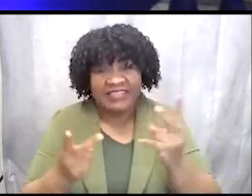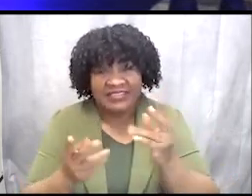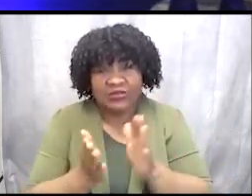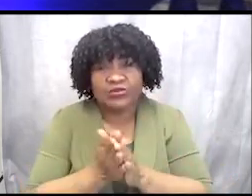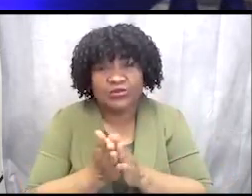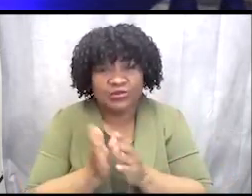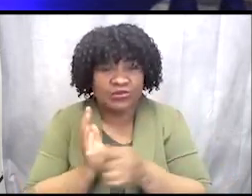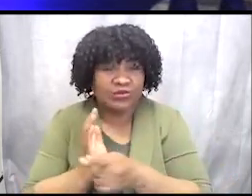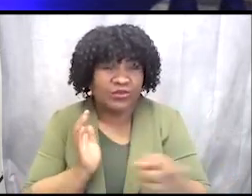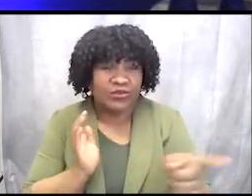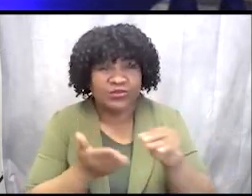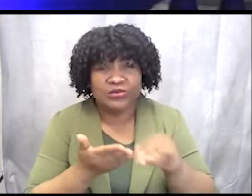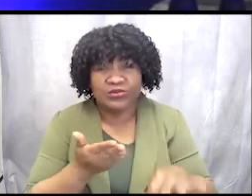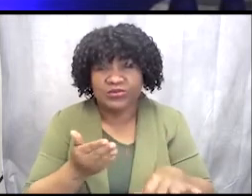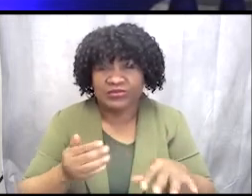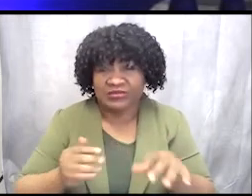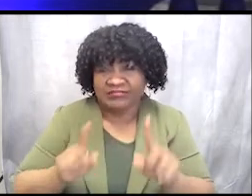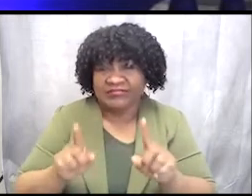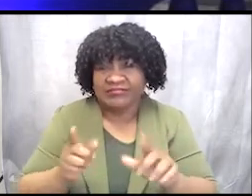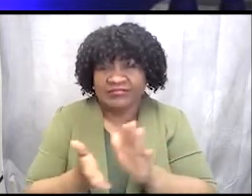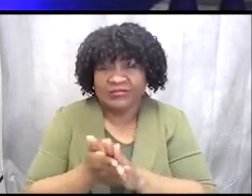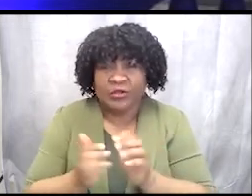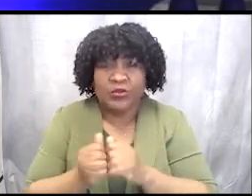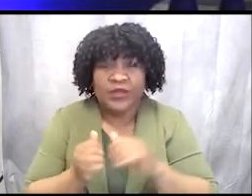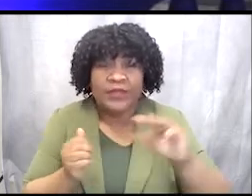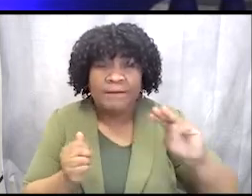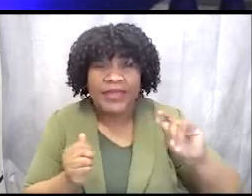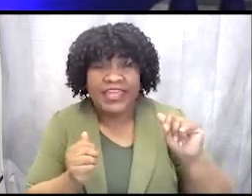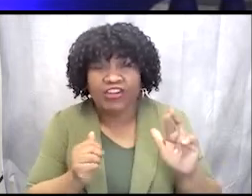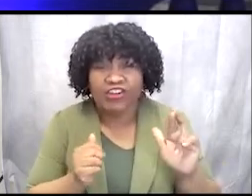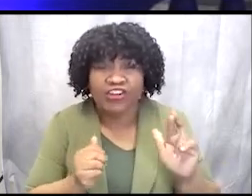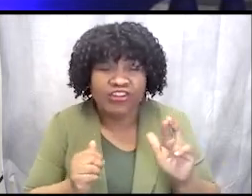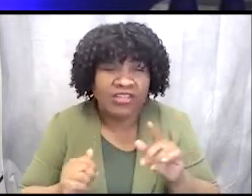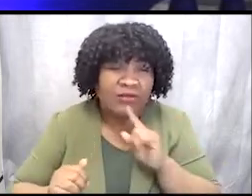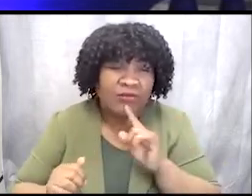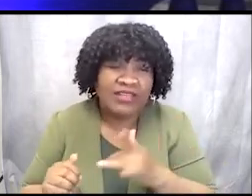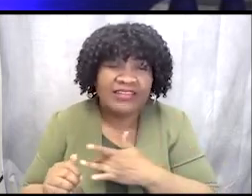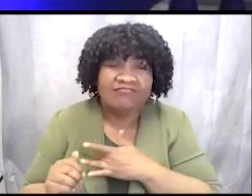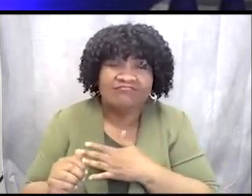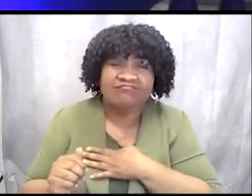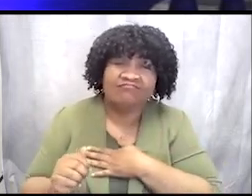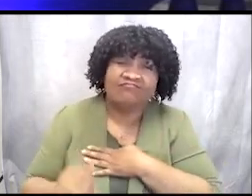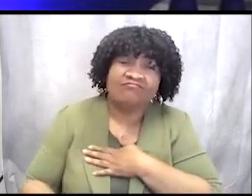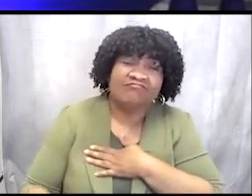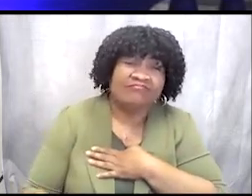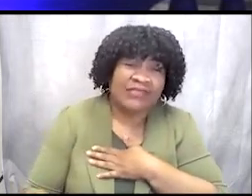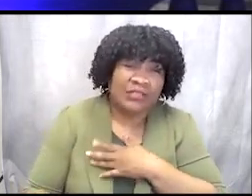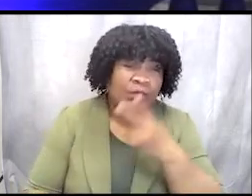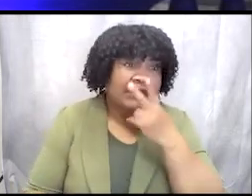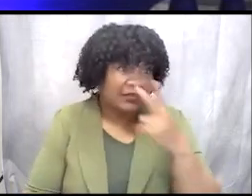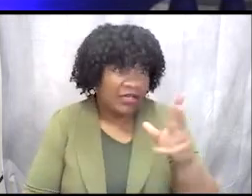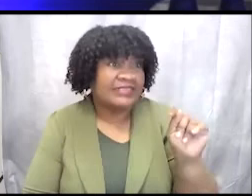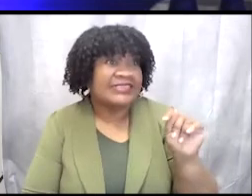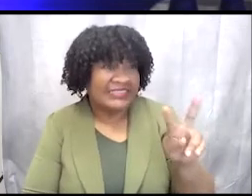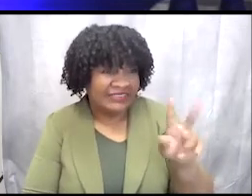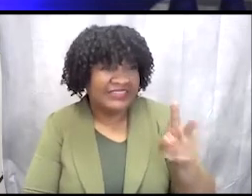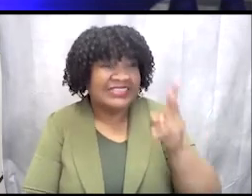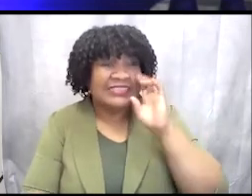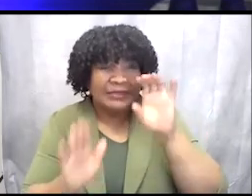where all the students had attended along with the mayor. And it was just heartbreaking. It was one thing to see it on TV, see their pictures,